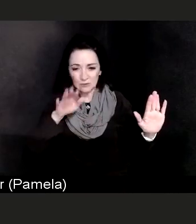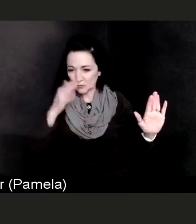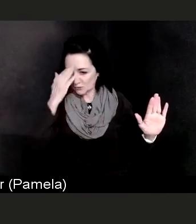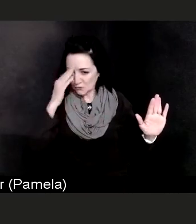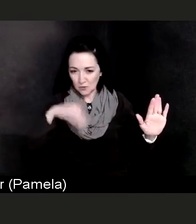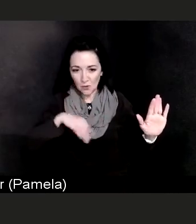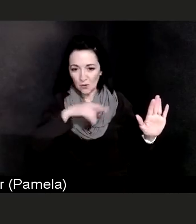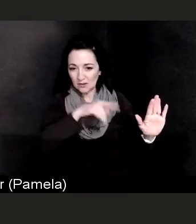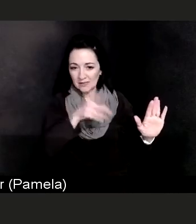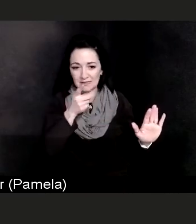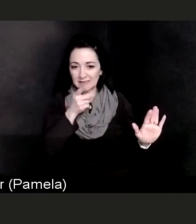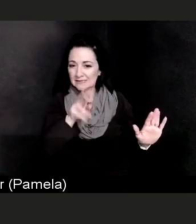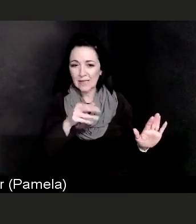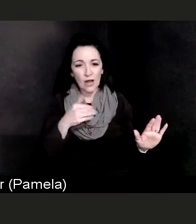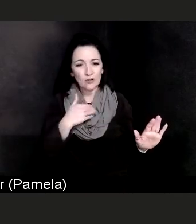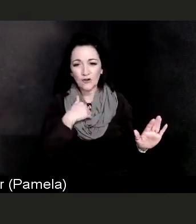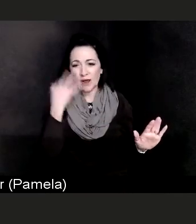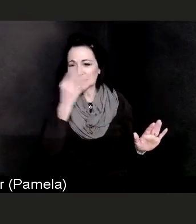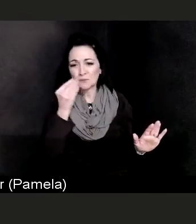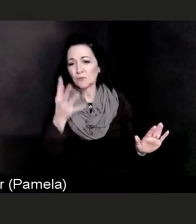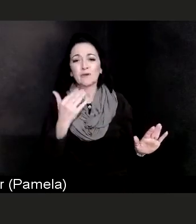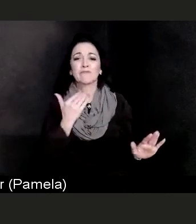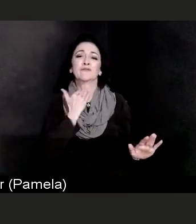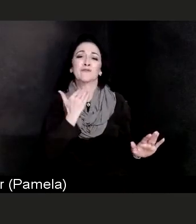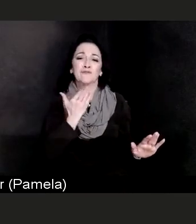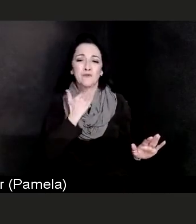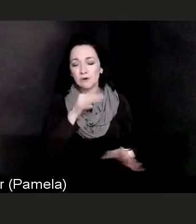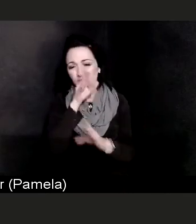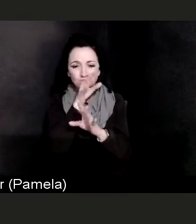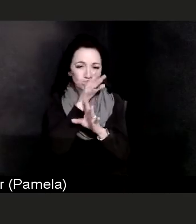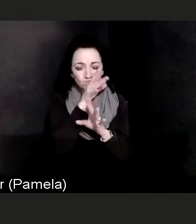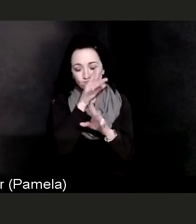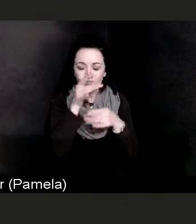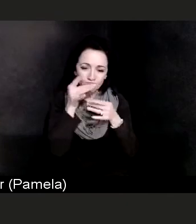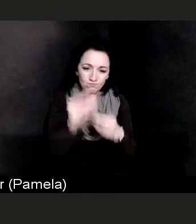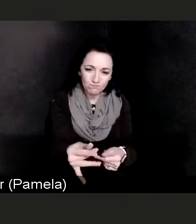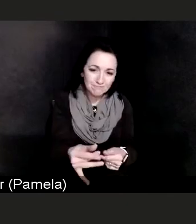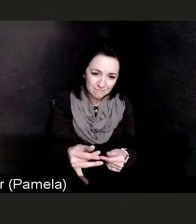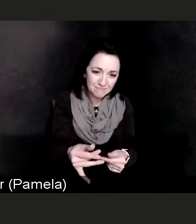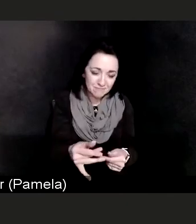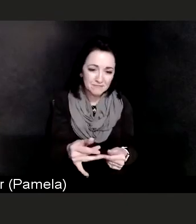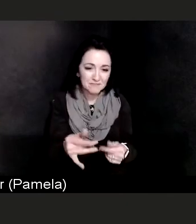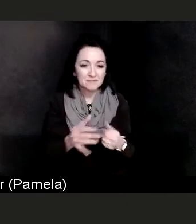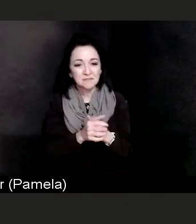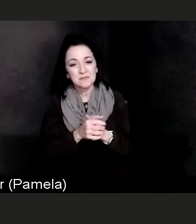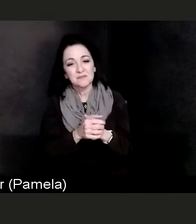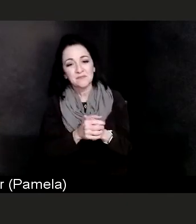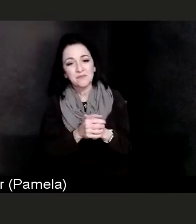actually has a beautiful voice. For those of you that listened to him and part of the beauty is not necessarily the throat